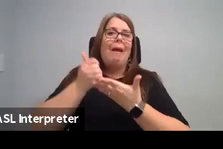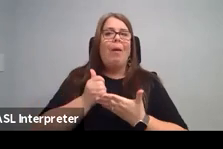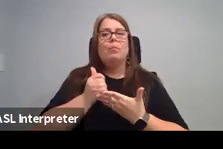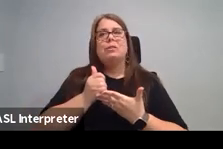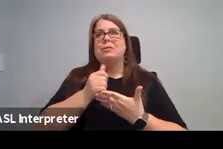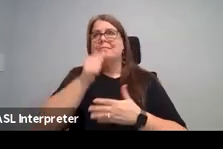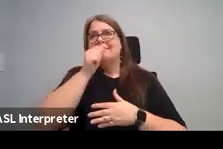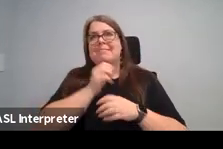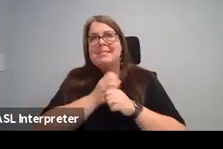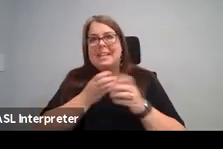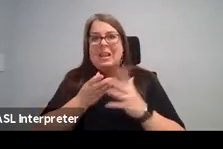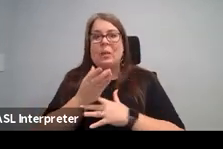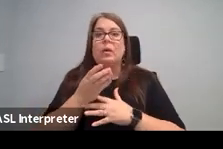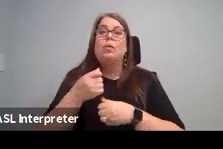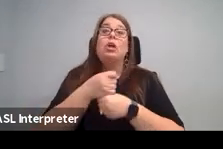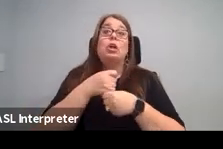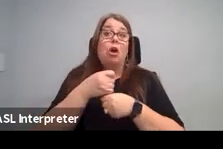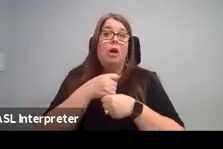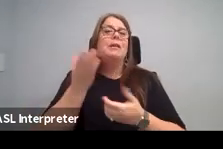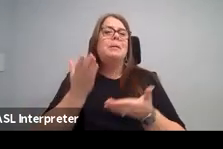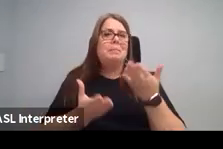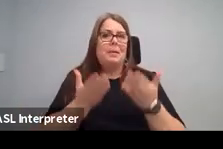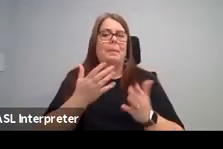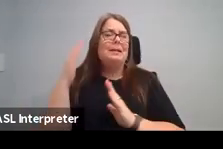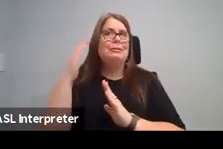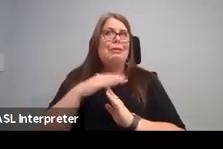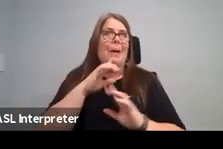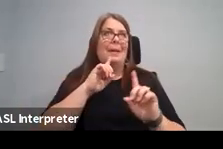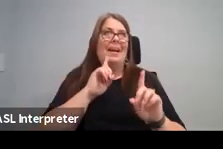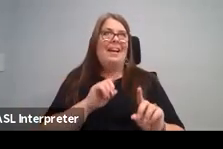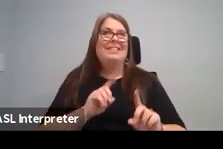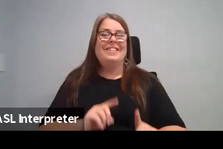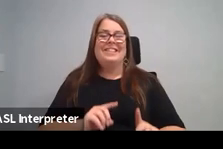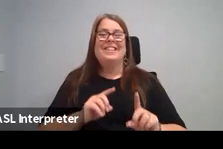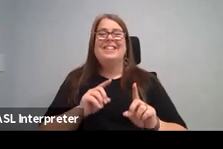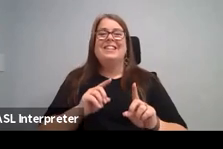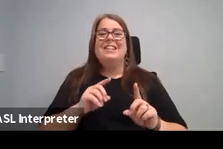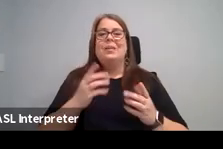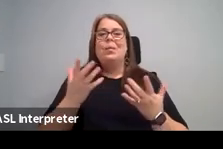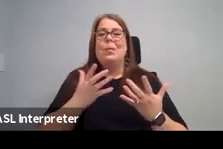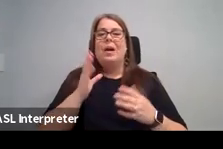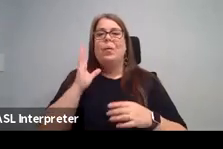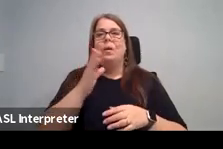Jewyl Alderson Clarke, SDCOE: One cancer coffee, something that helped you kind of get through the week. Jewyl Alderson Clarke, SDCOE: As as you go through so